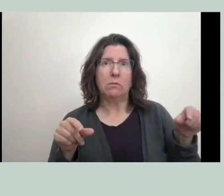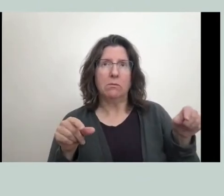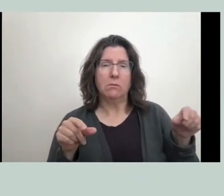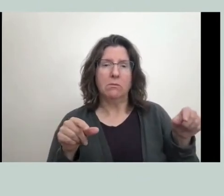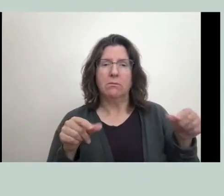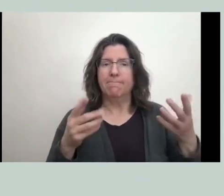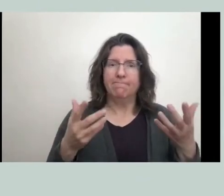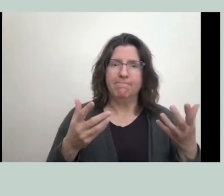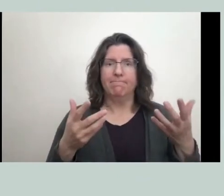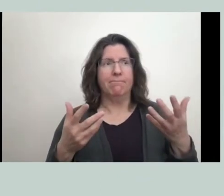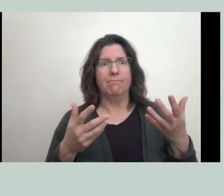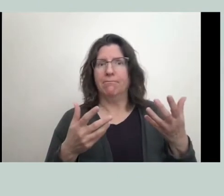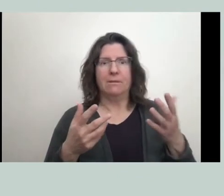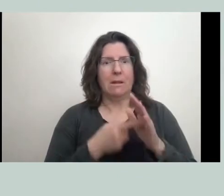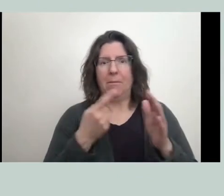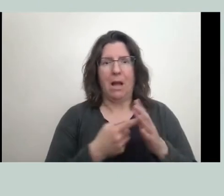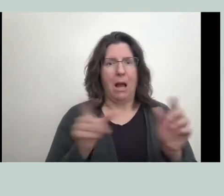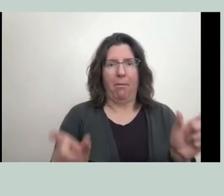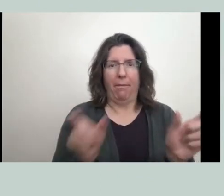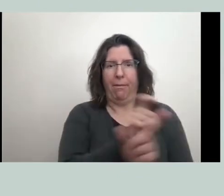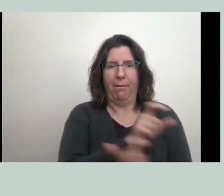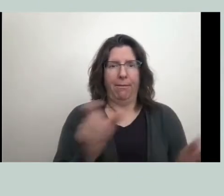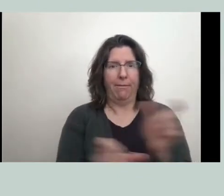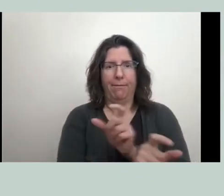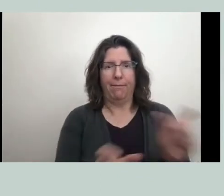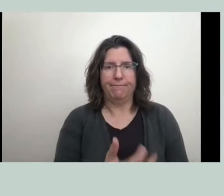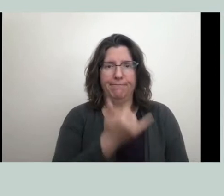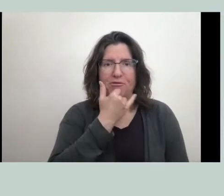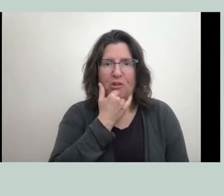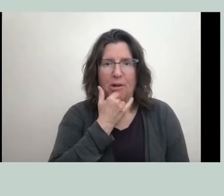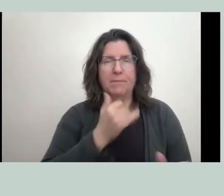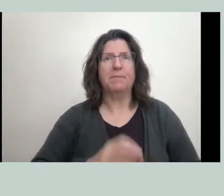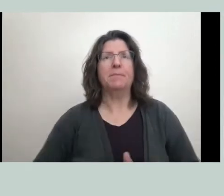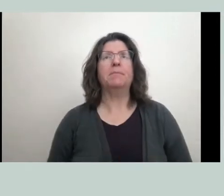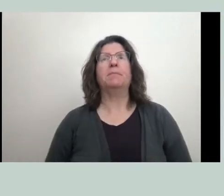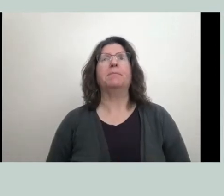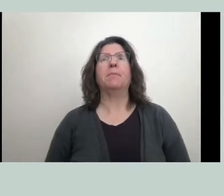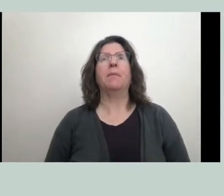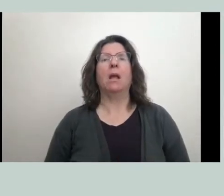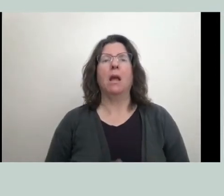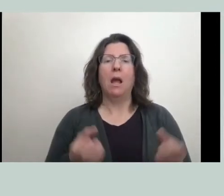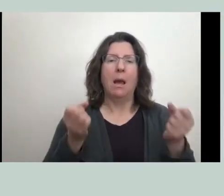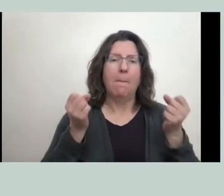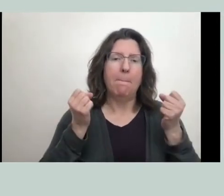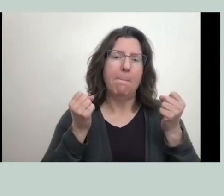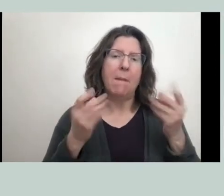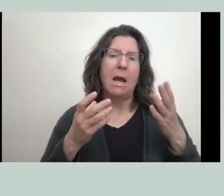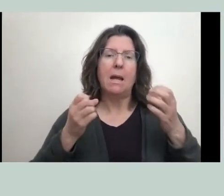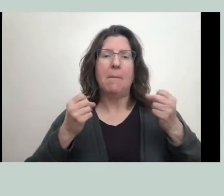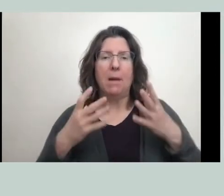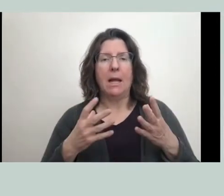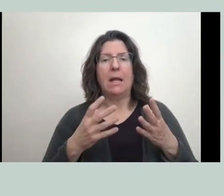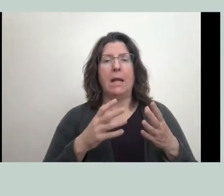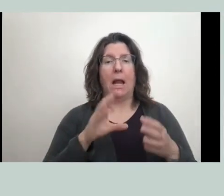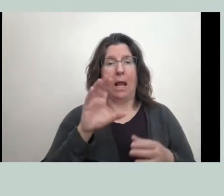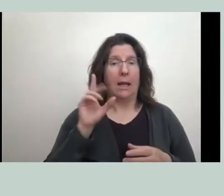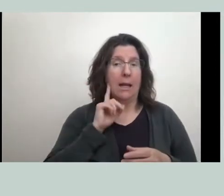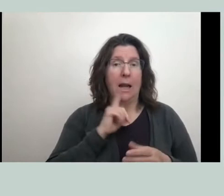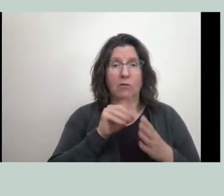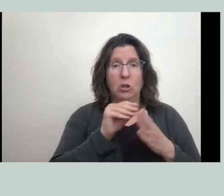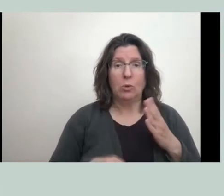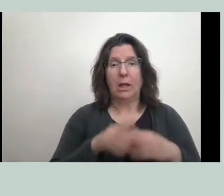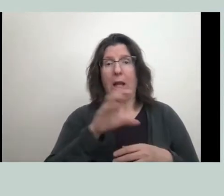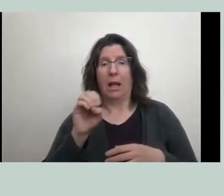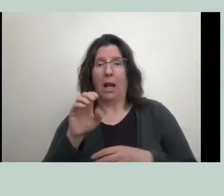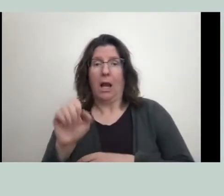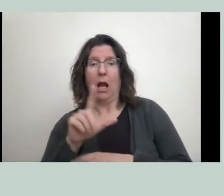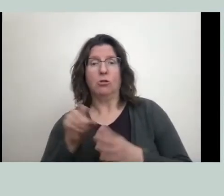For both populations they continue to struggle to put the words in the correct order.